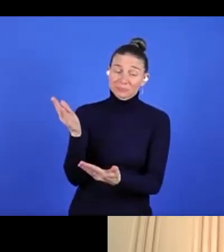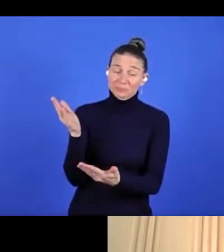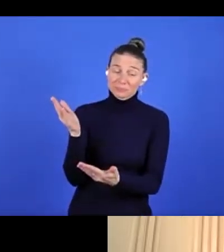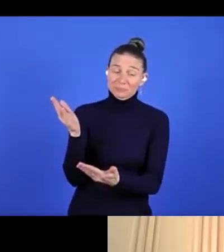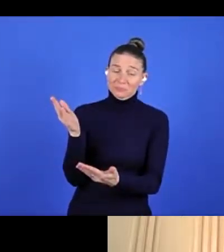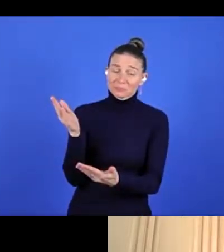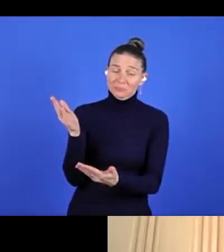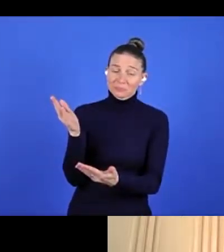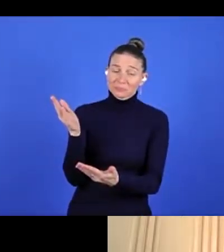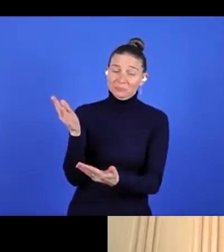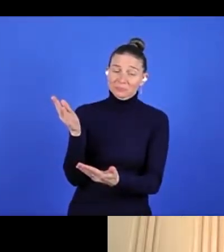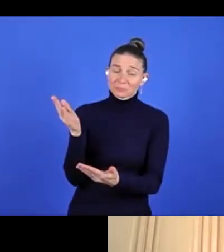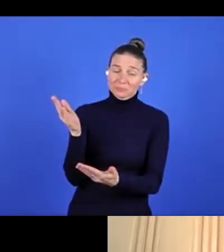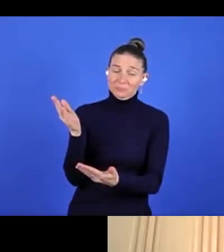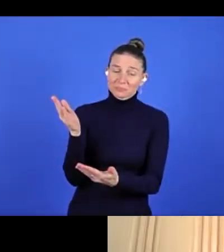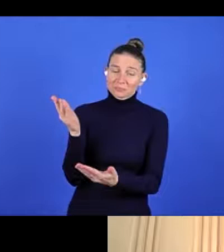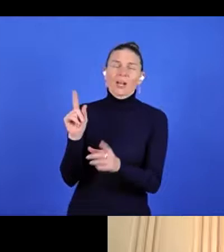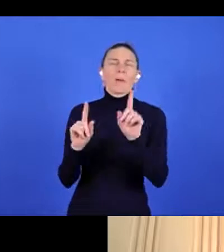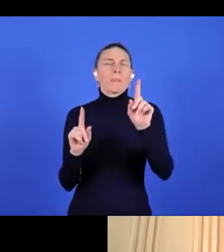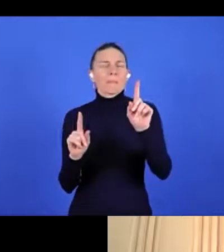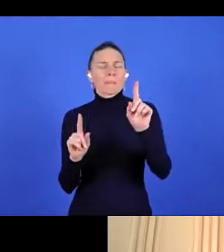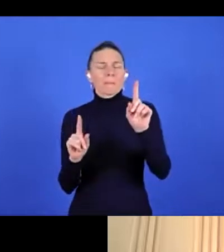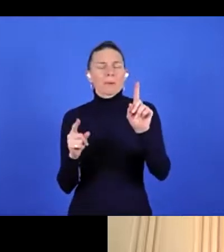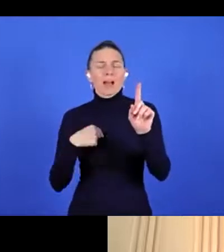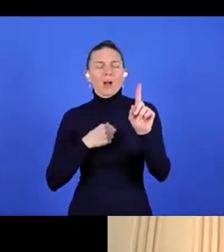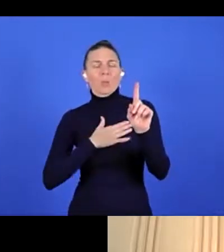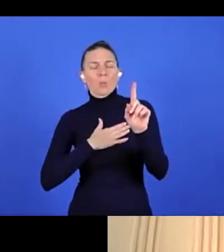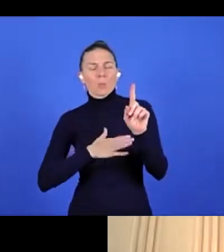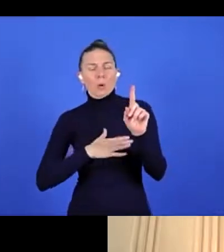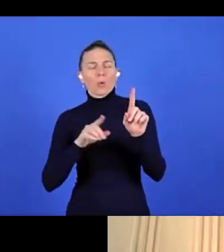our next speaker.